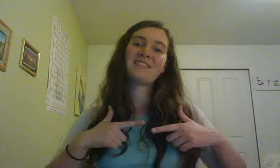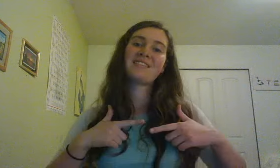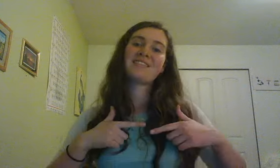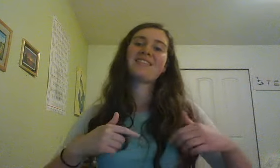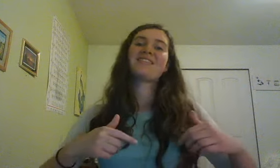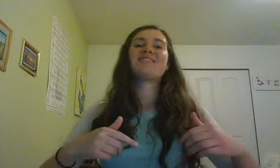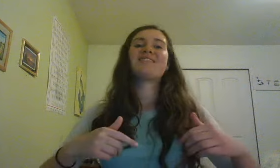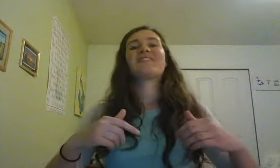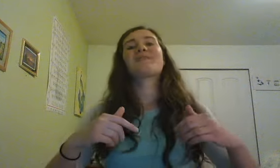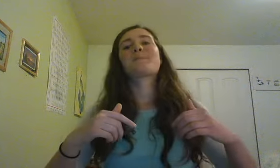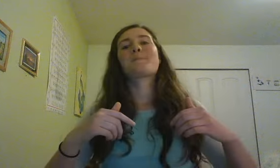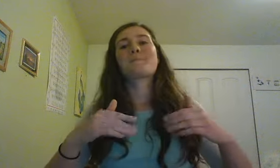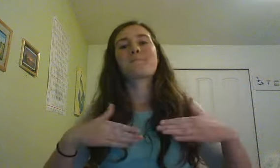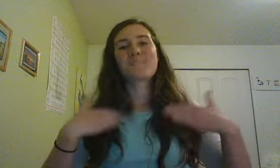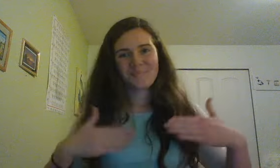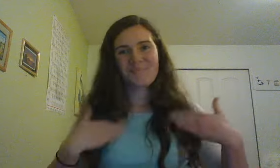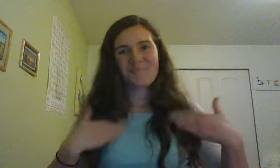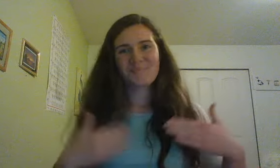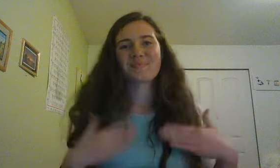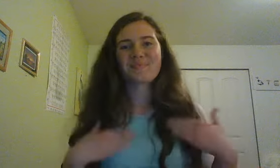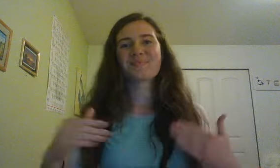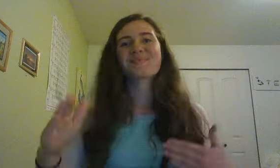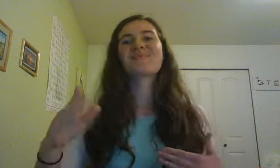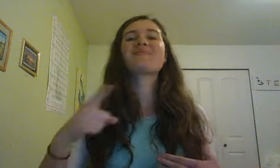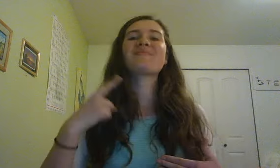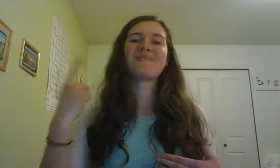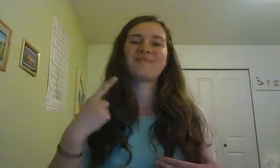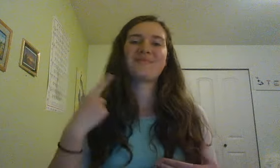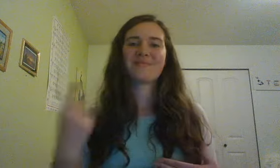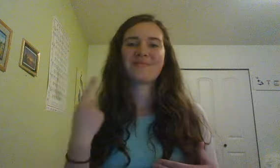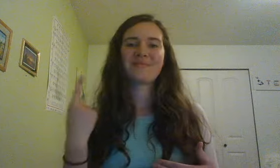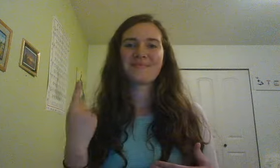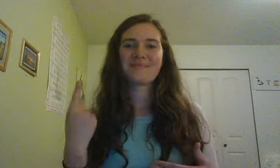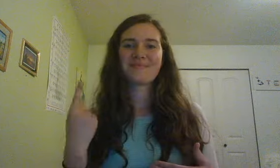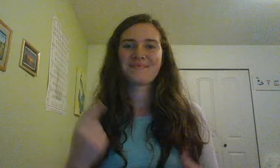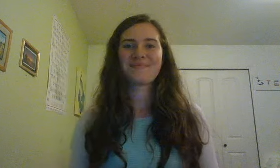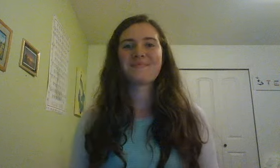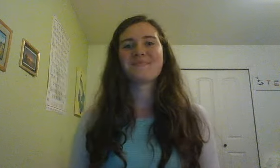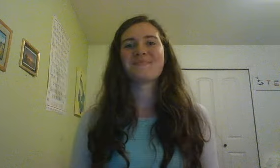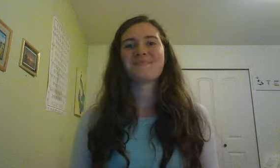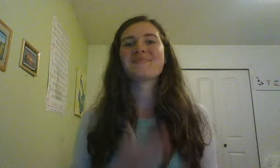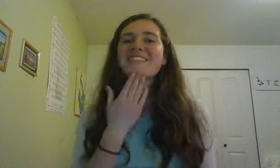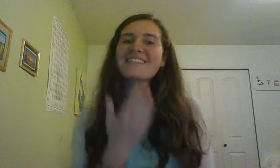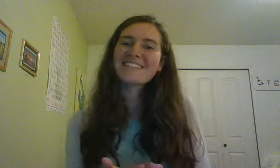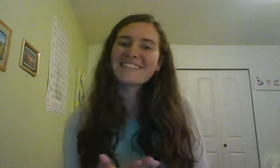From that point on, the shoemaker and his wife lived happily always. Thank you.